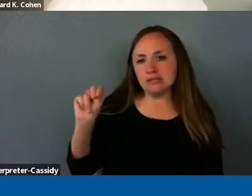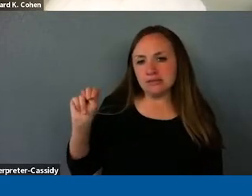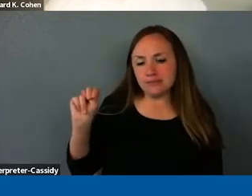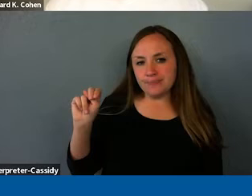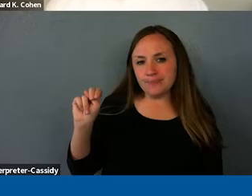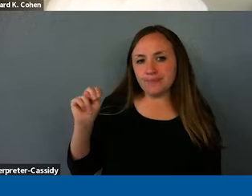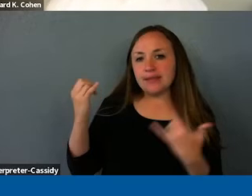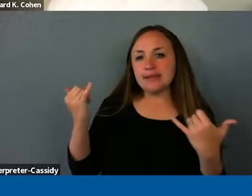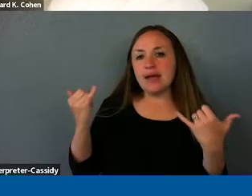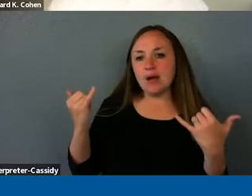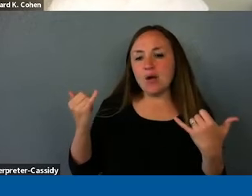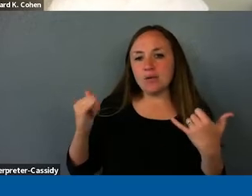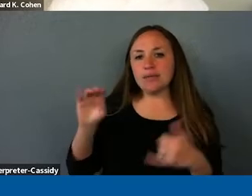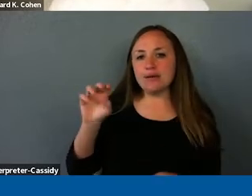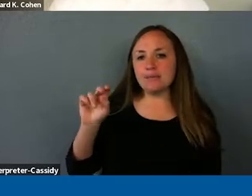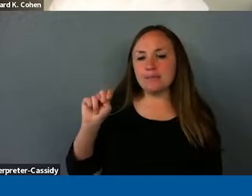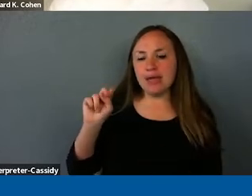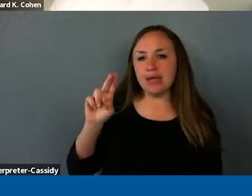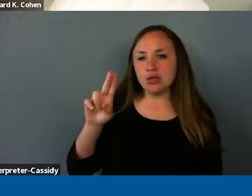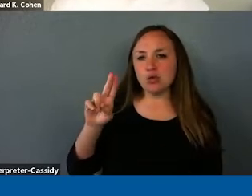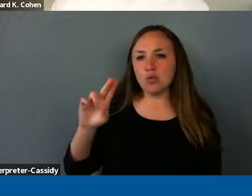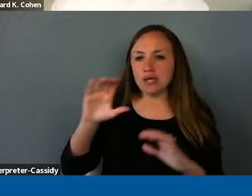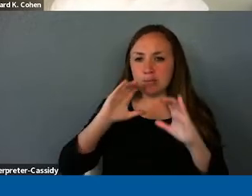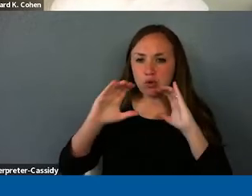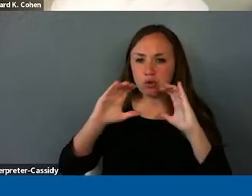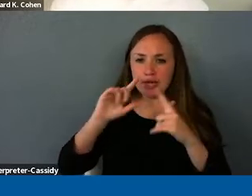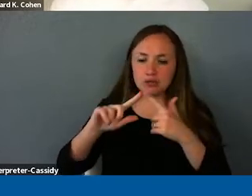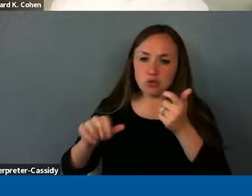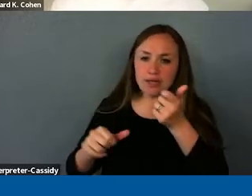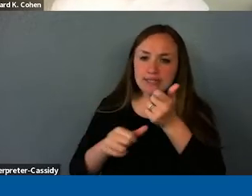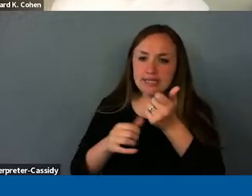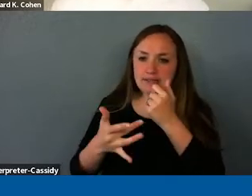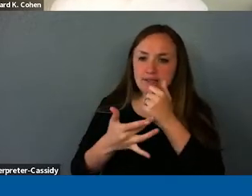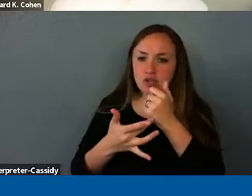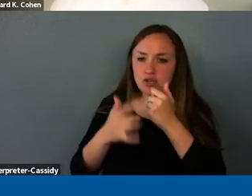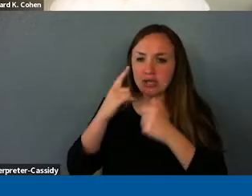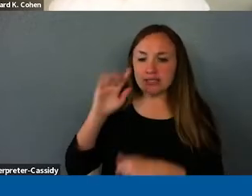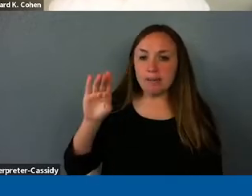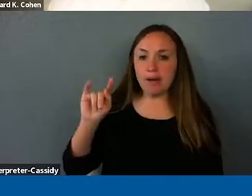Now this menu is communicated to assistive technologies as a button, and you're happy.